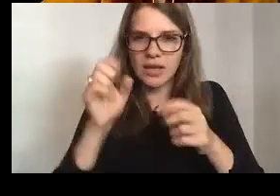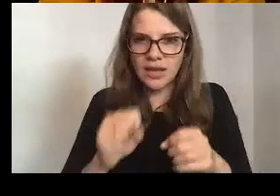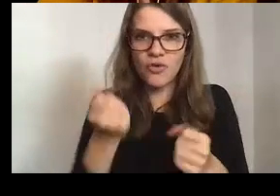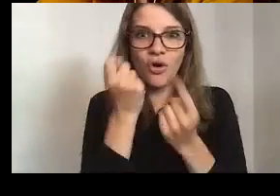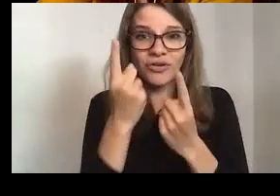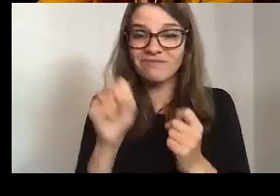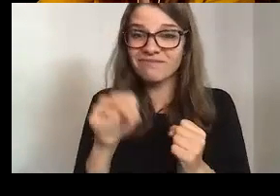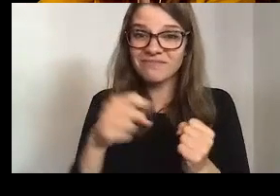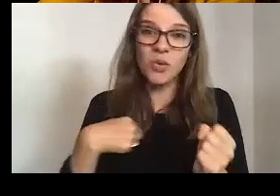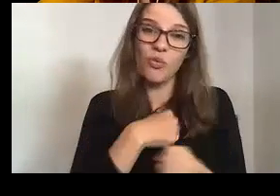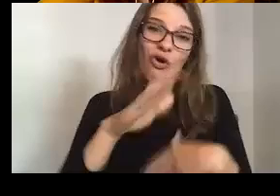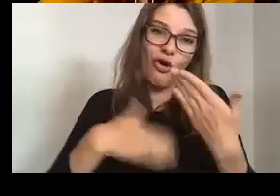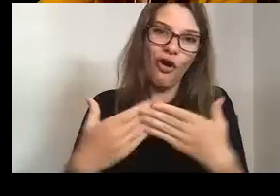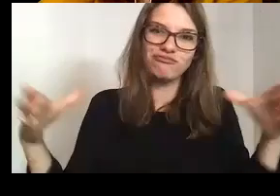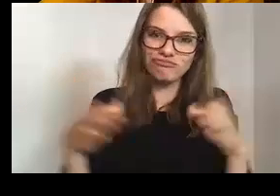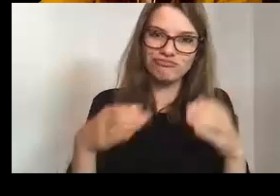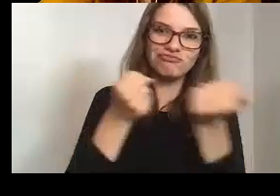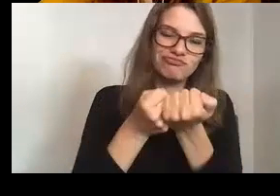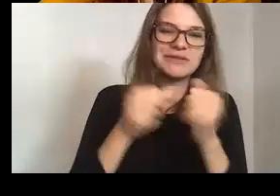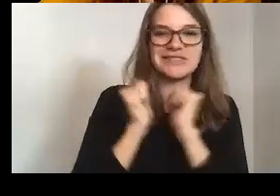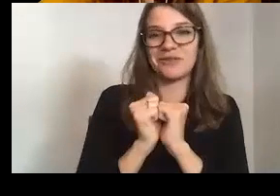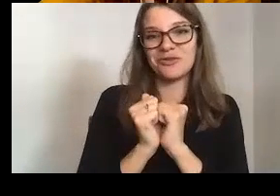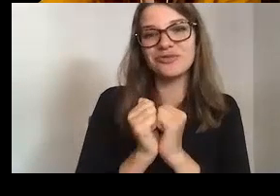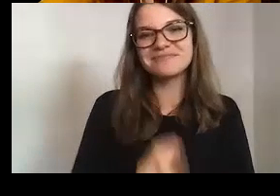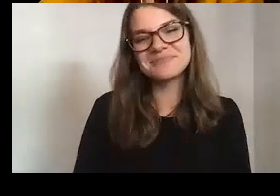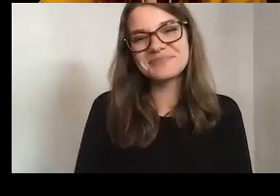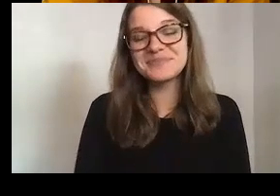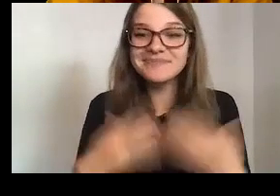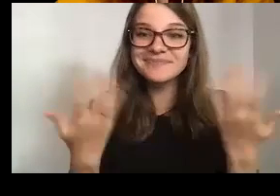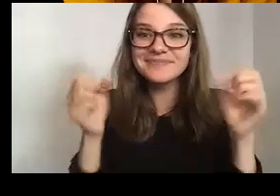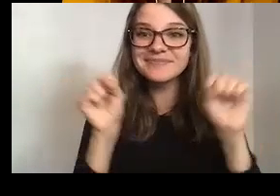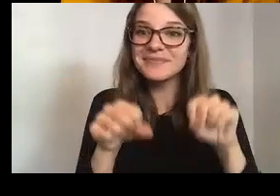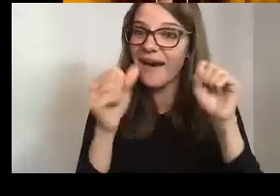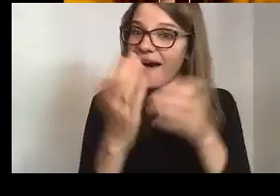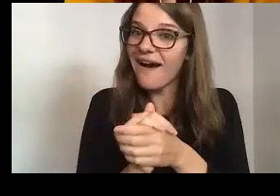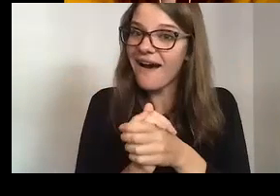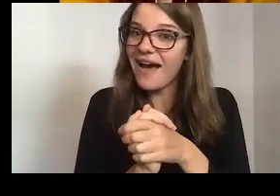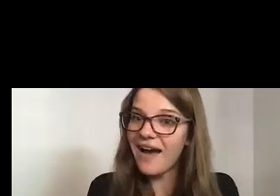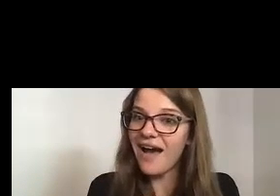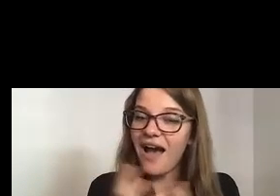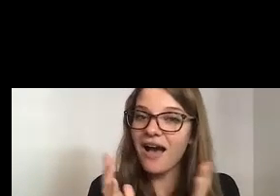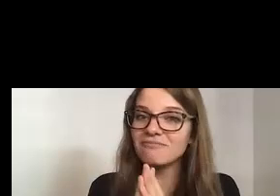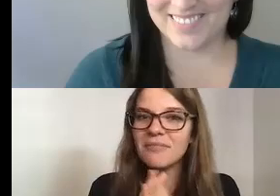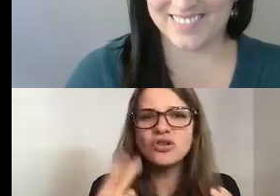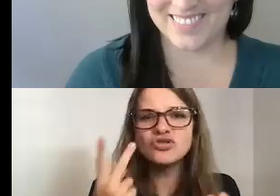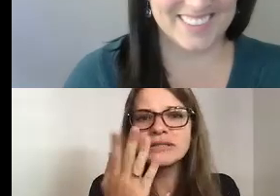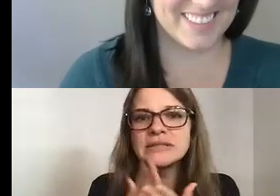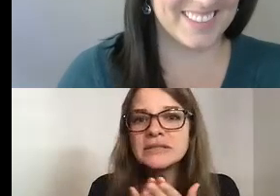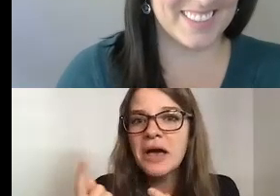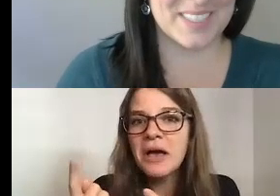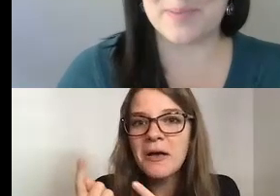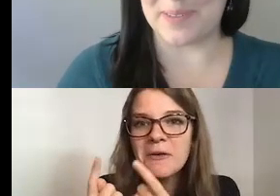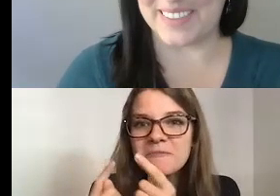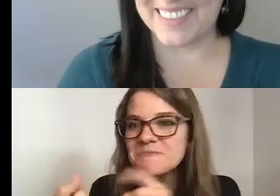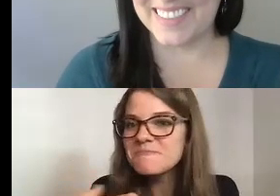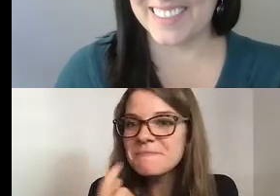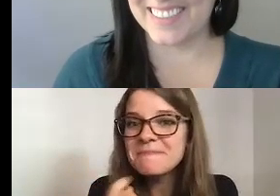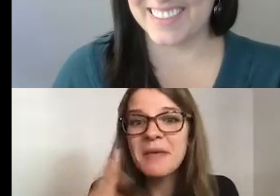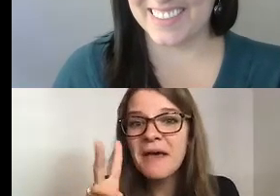really all in this together so so yeah that I saw a few alerts but Val or Melissa if you have any